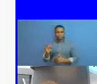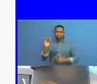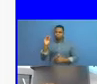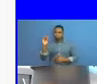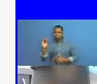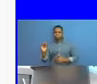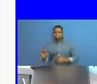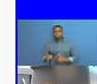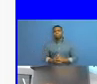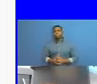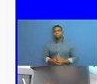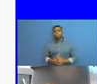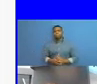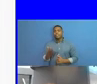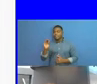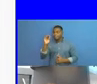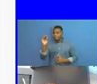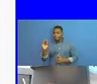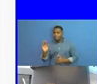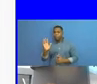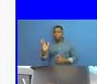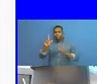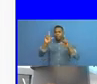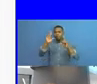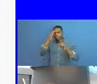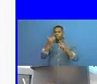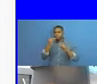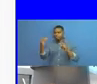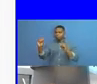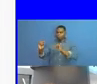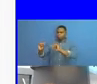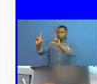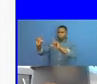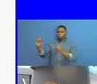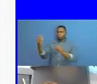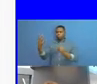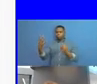for a common artistic vision. We'll ask you then to, moderator will do that, to come